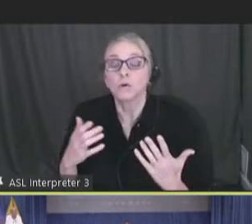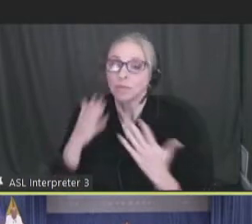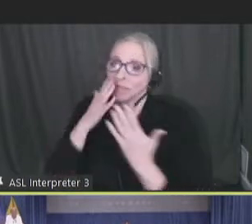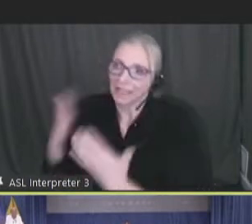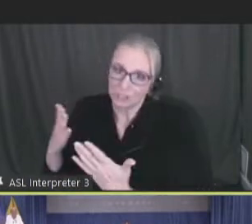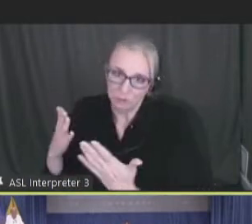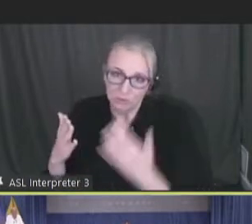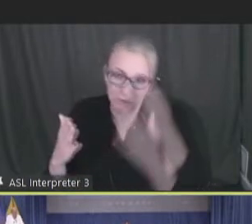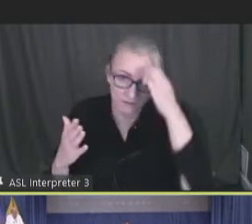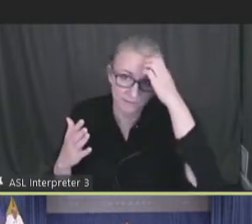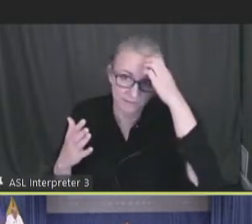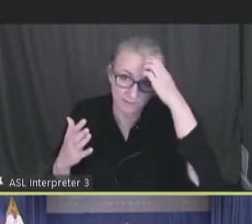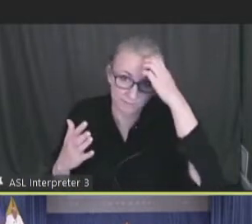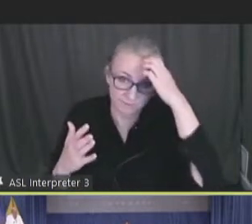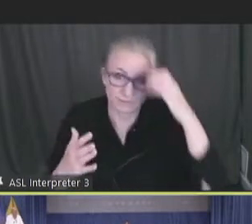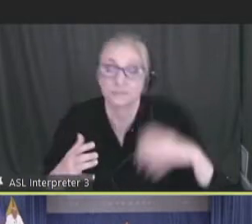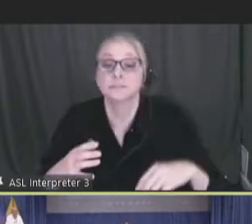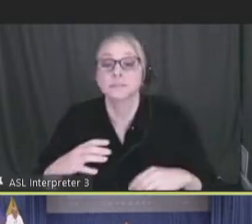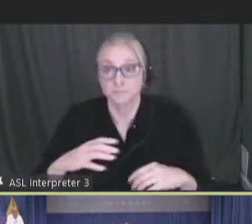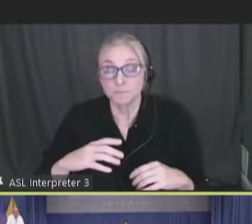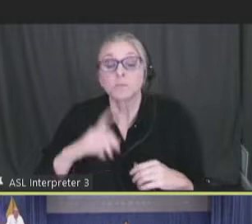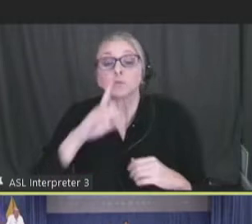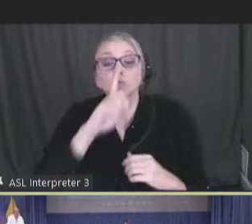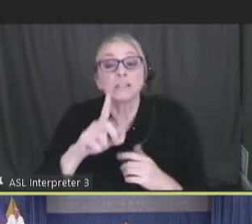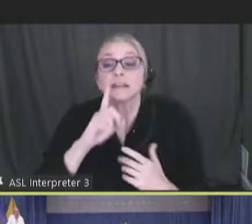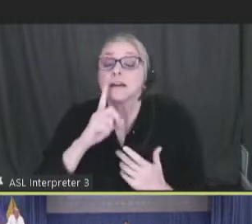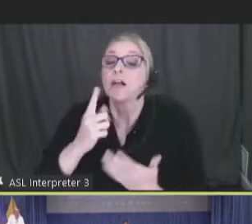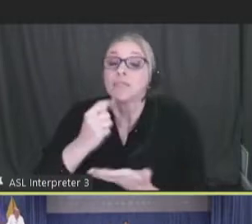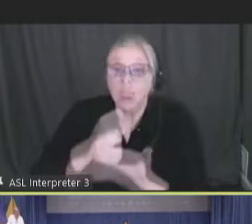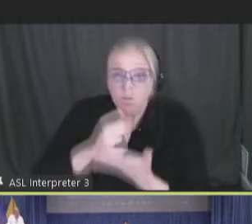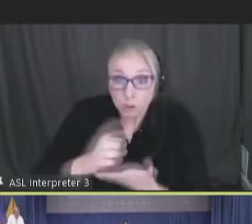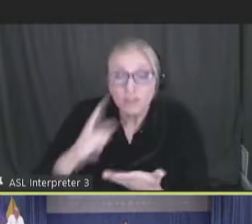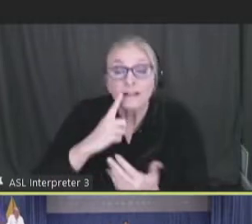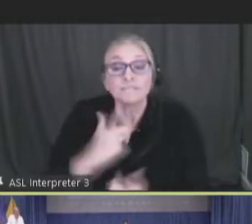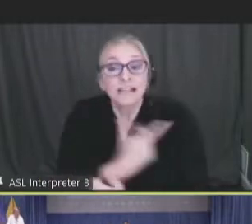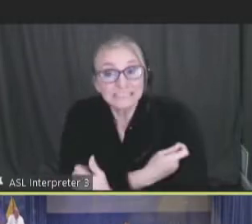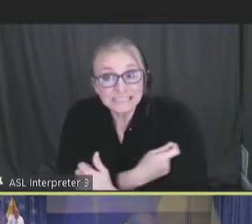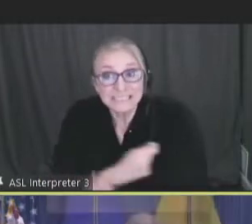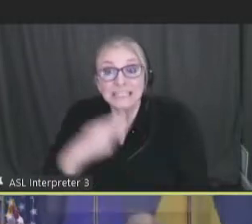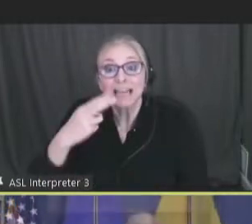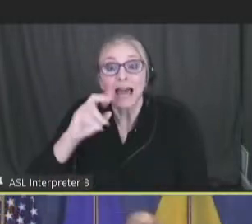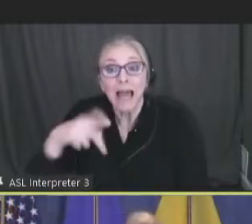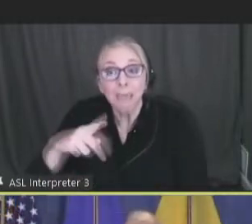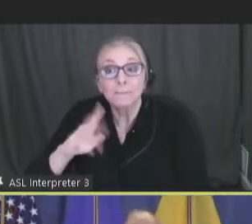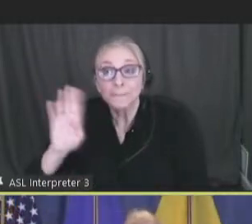invited me -- is about a therapeutic vaccine against chronic hepatitis B virus infection.